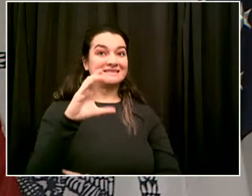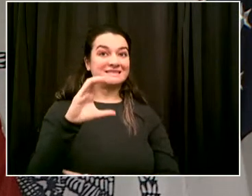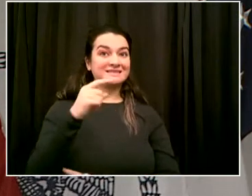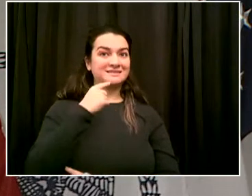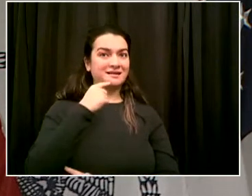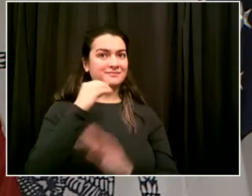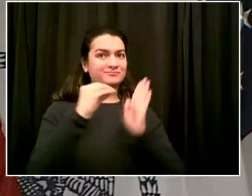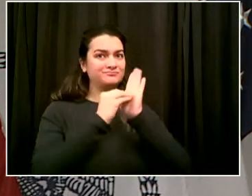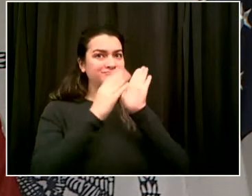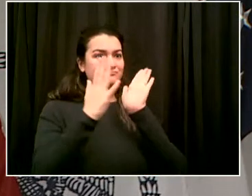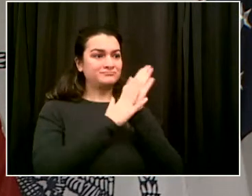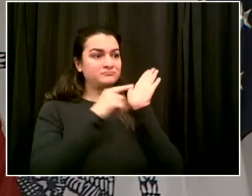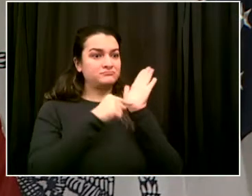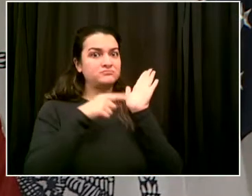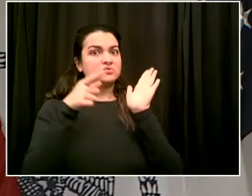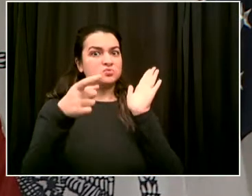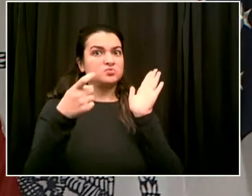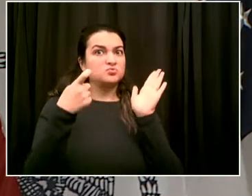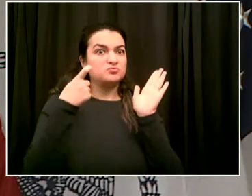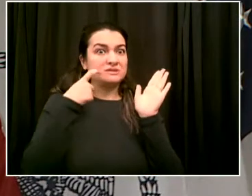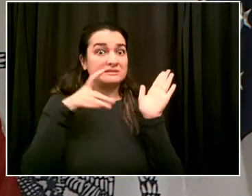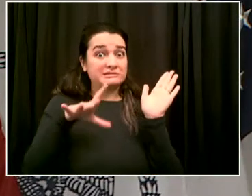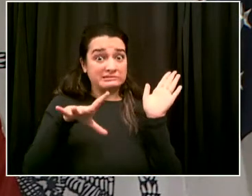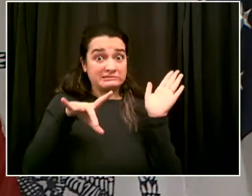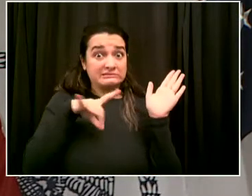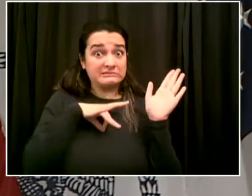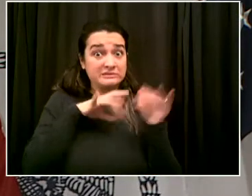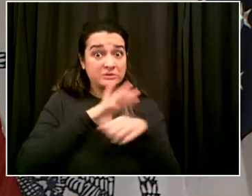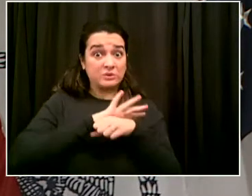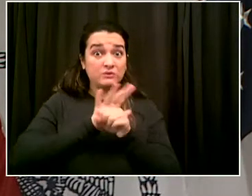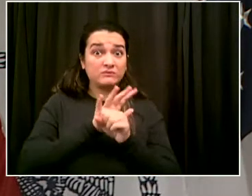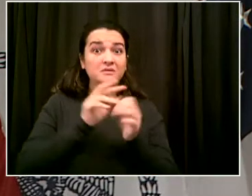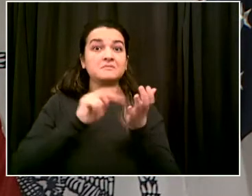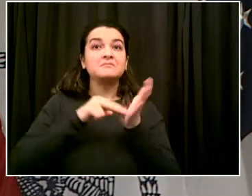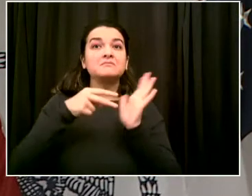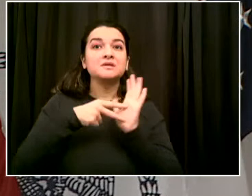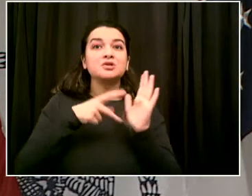GETTING IT NOW EVEN THOUGH ANTIBODIES ARE NOT GUARANTEED